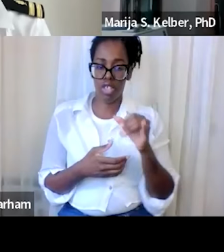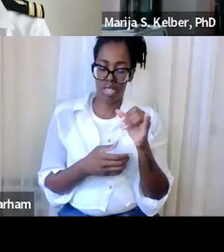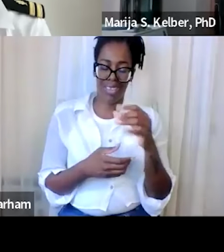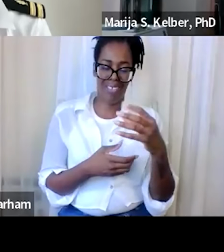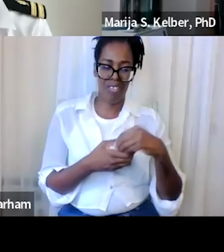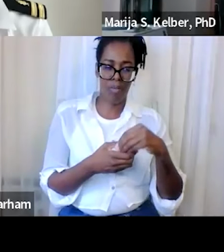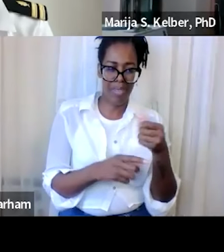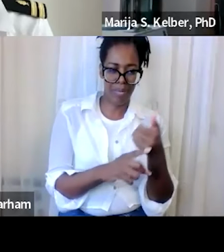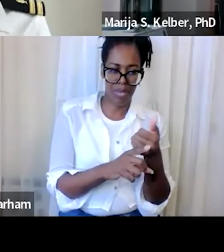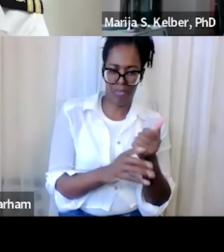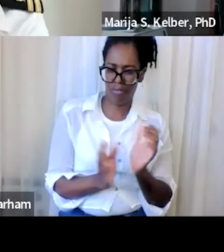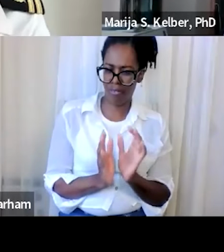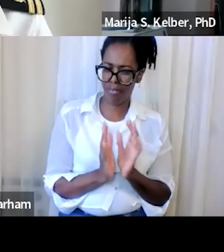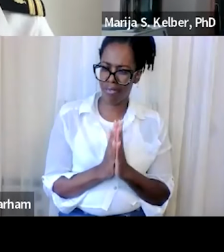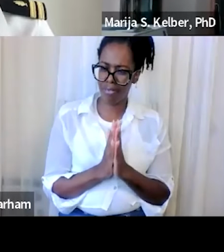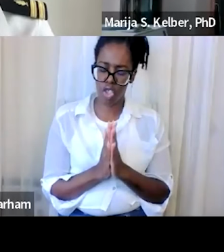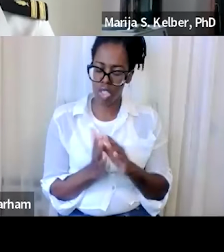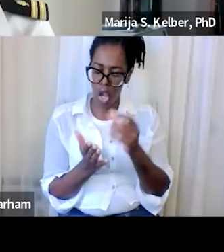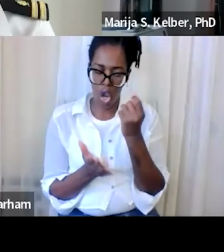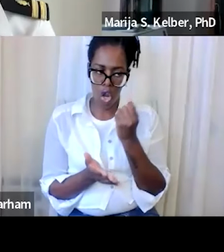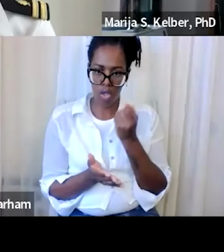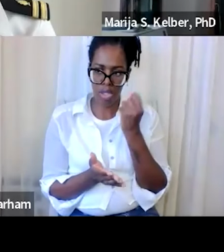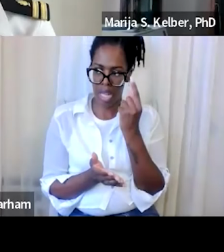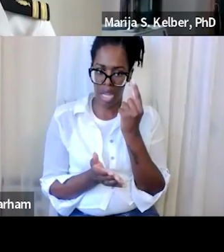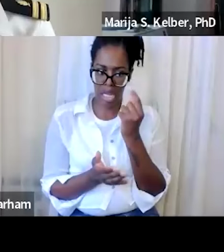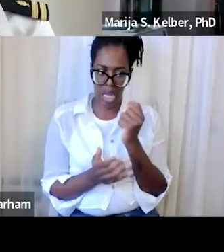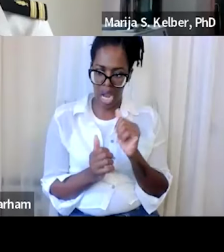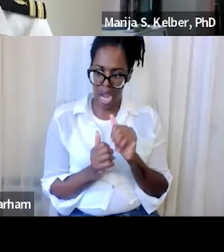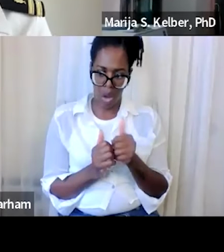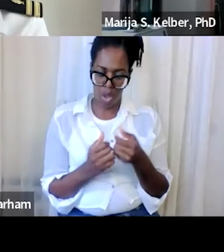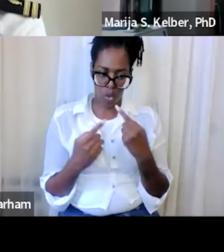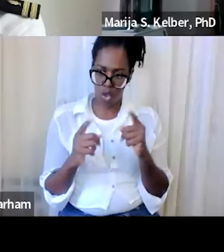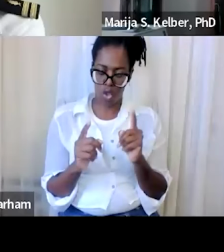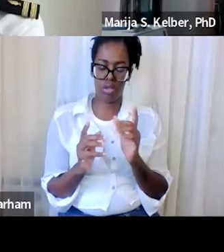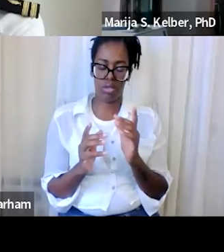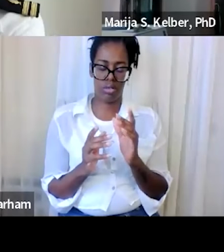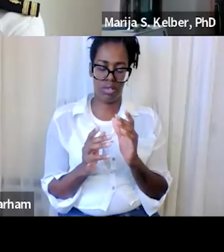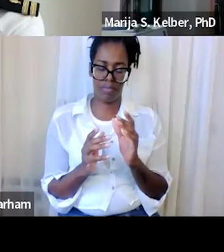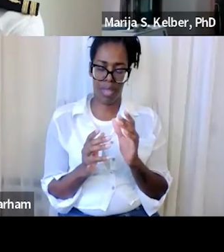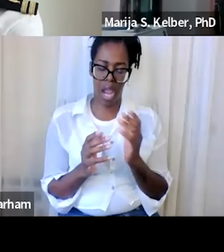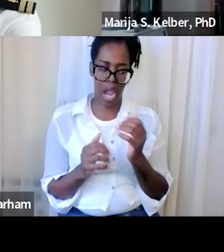So just understanding this mechanism better how are these interplay of these factors